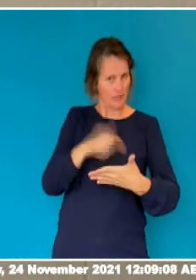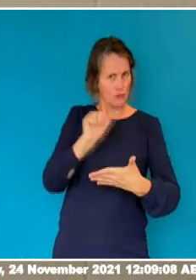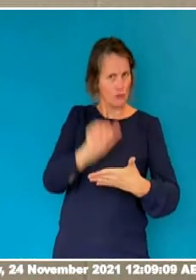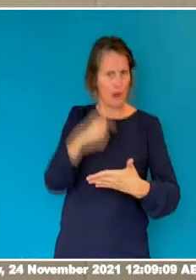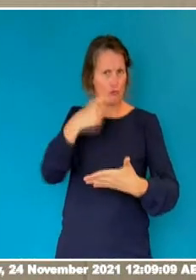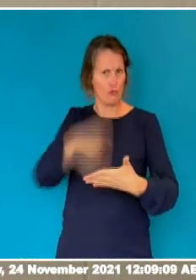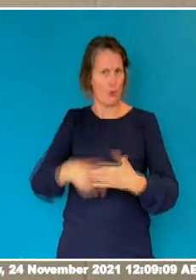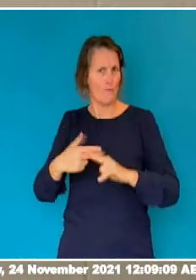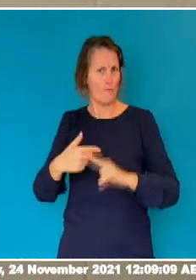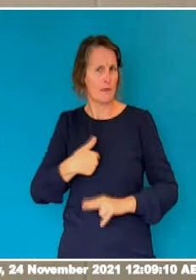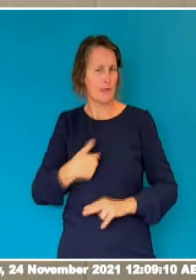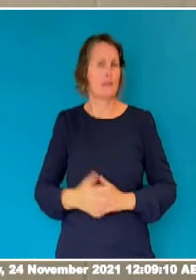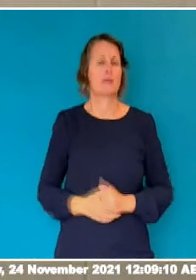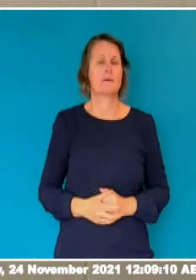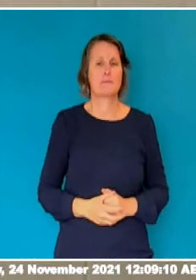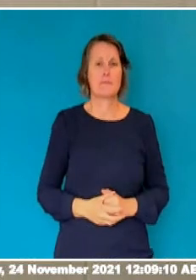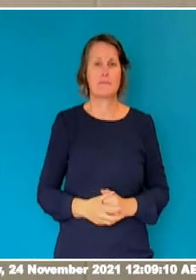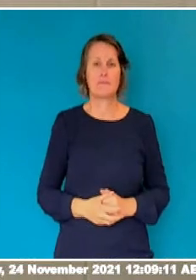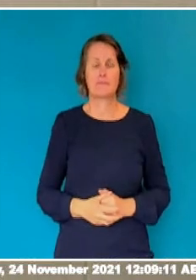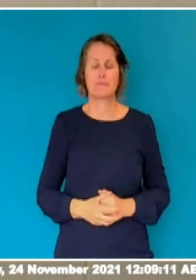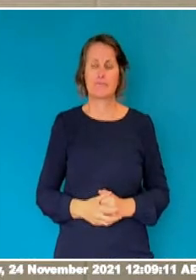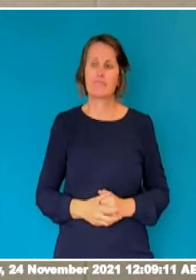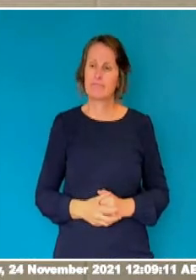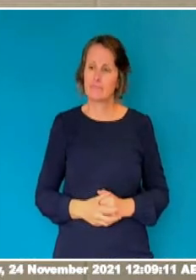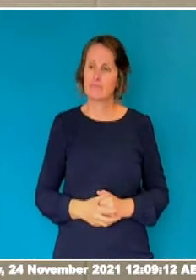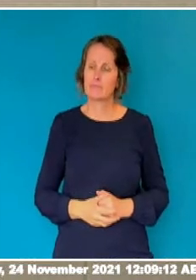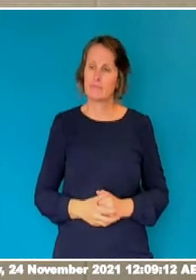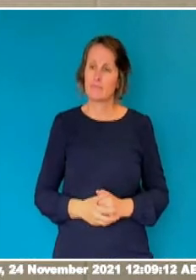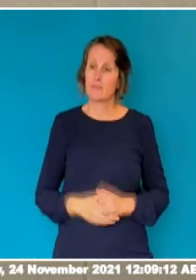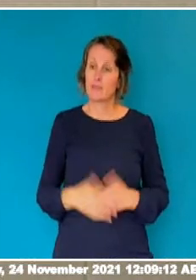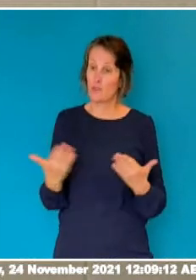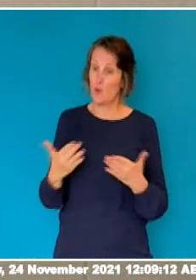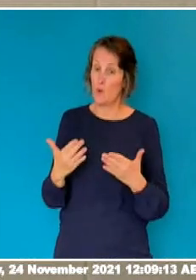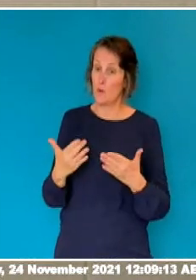So is there something in a position description that would enable a